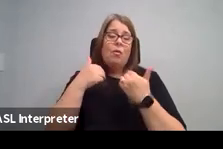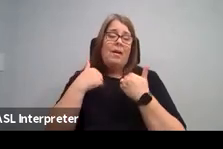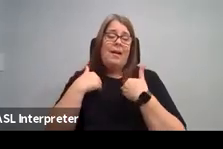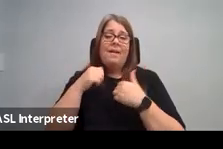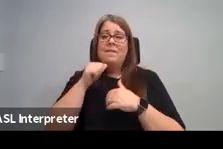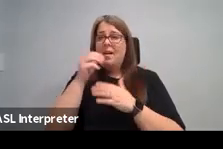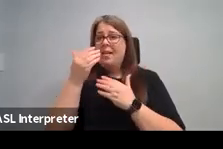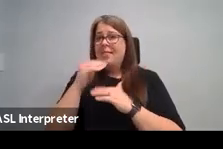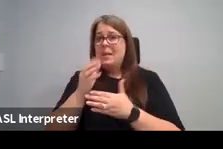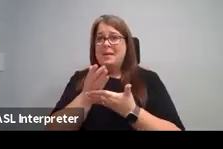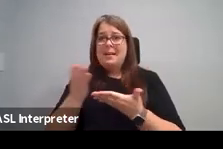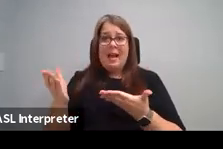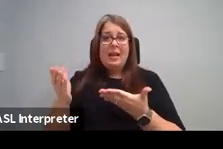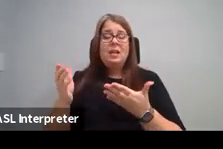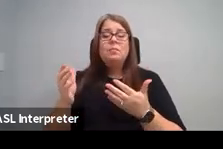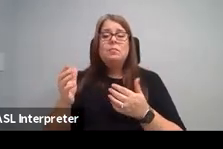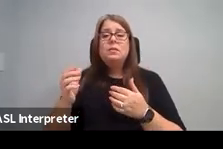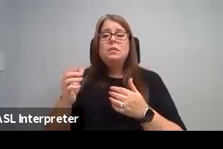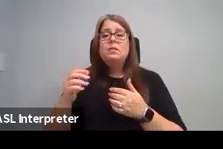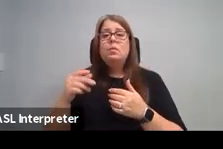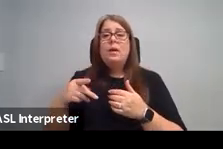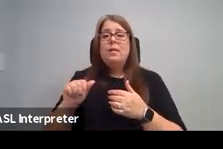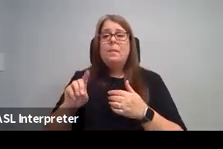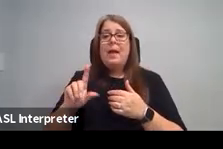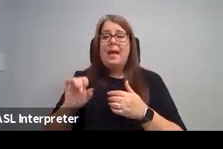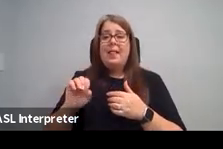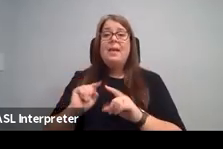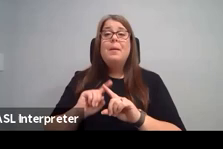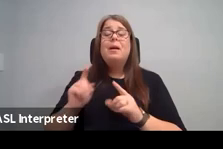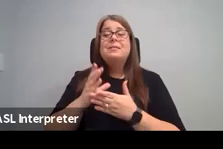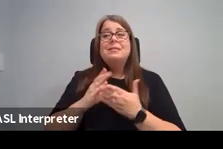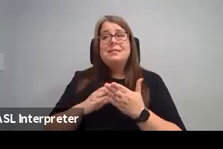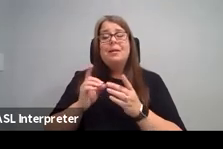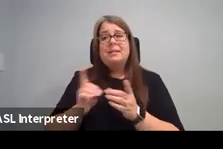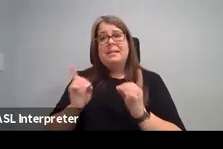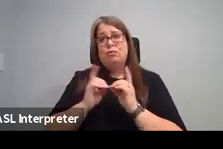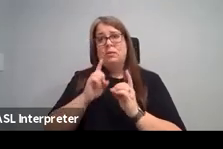Jewyl Alderson Clarke, SDCOE: Items. It's also something that some districts are investing in. So that's something you can ask. Make sure. Like I said earlier,